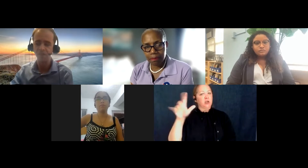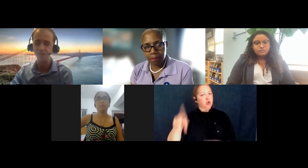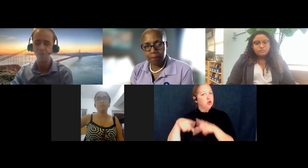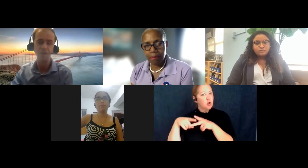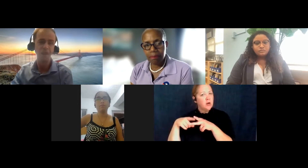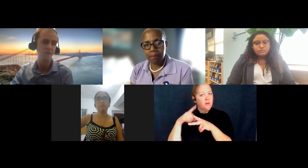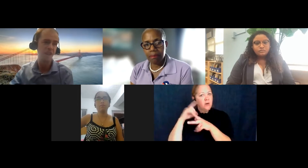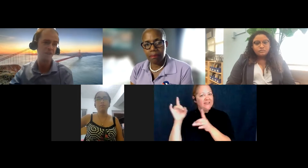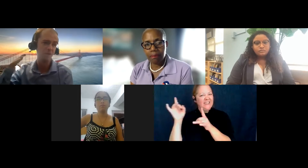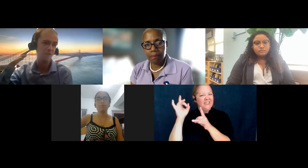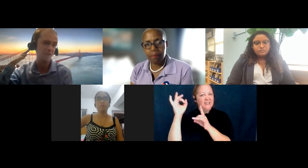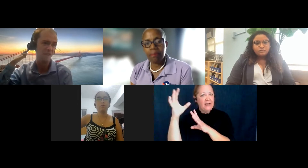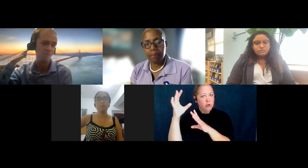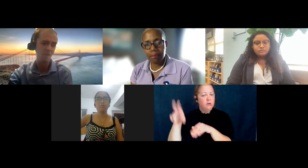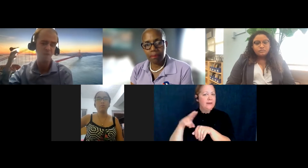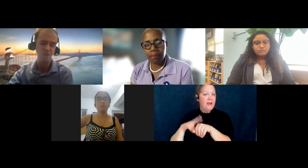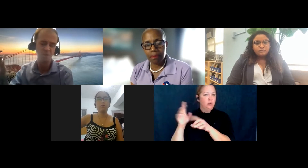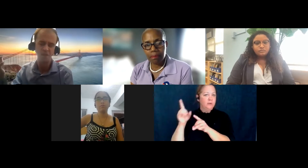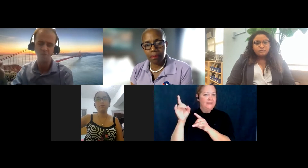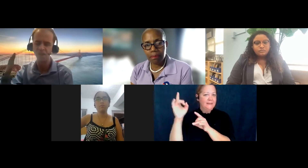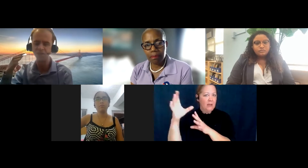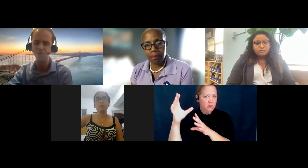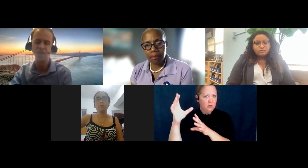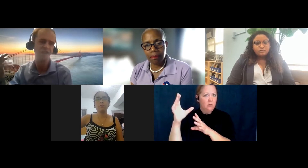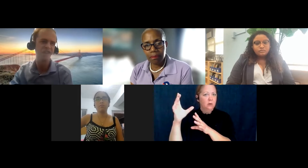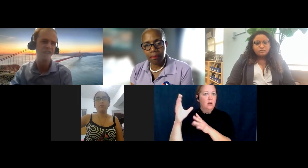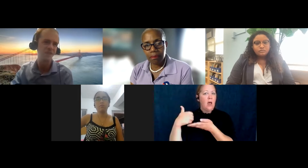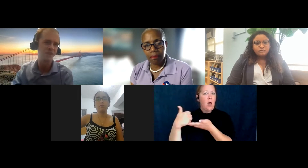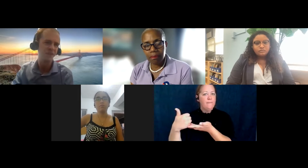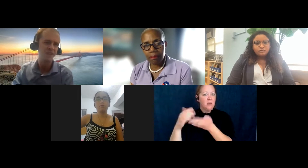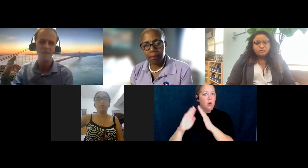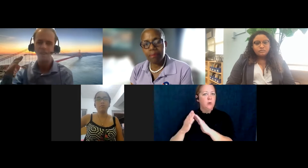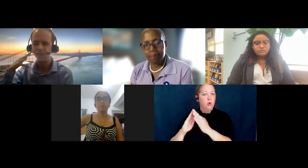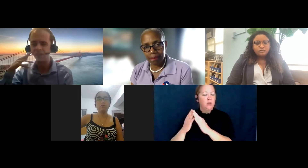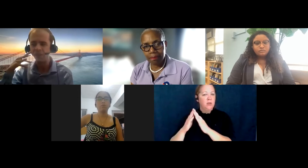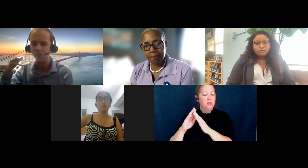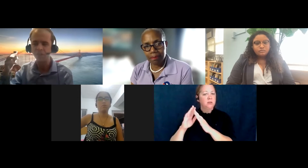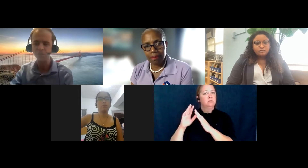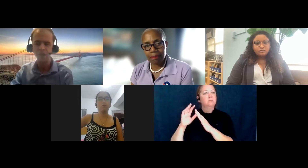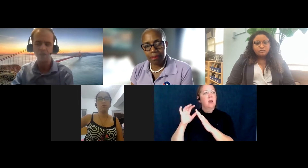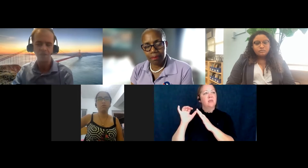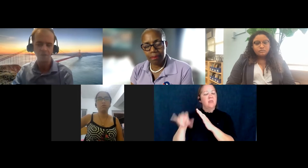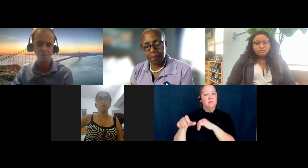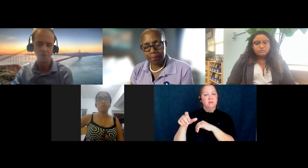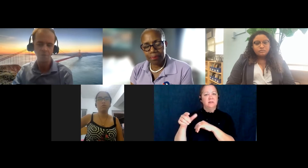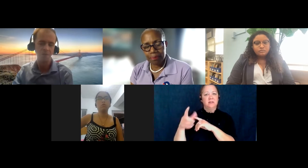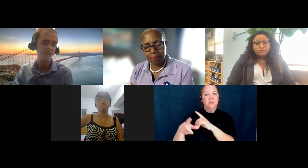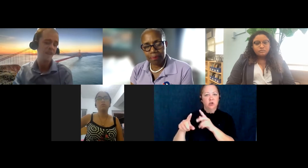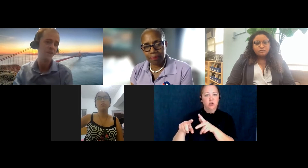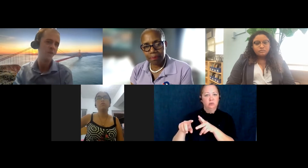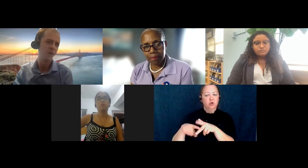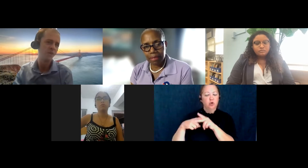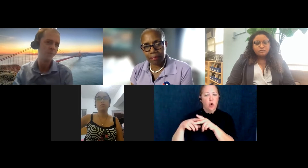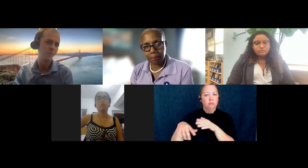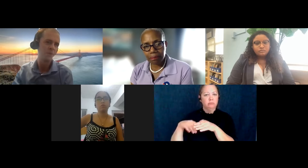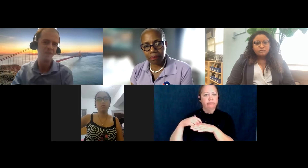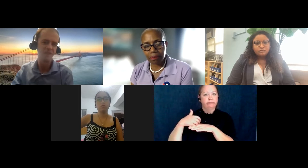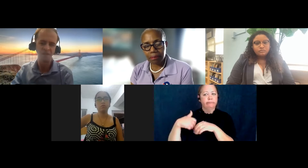and dealing with natural disasters. It expanded as countries were asking for other more detailed